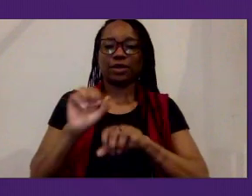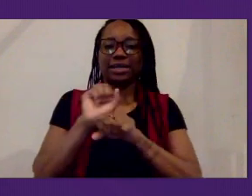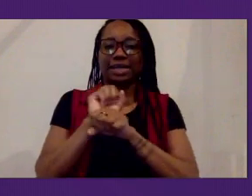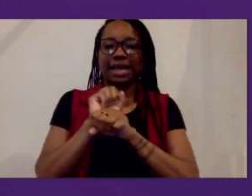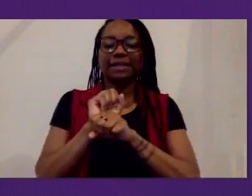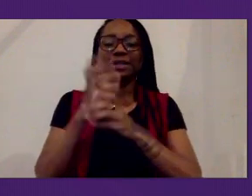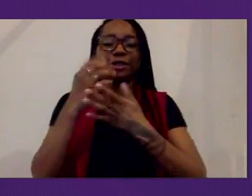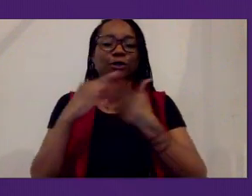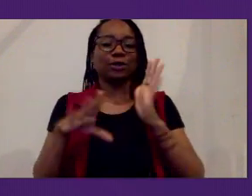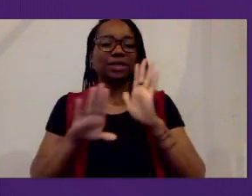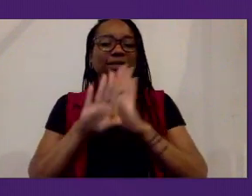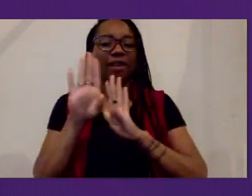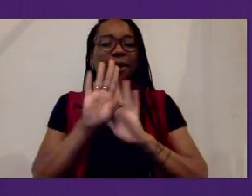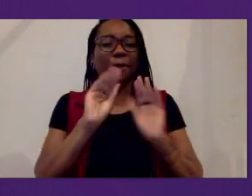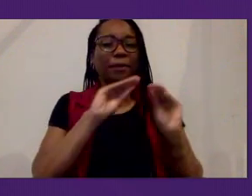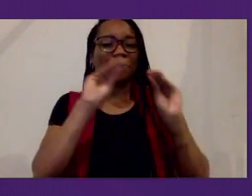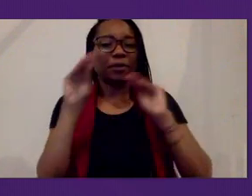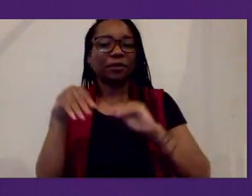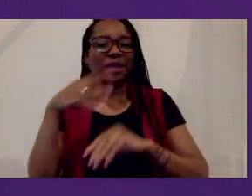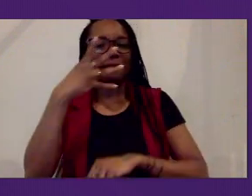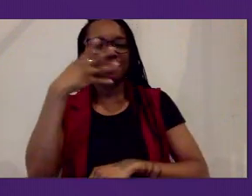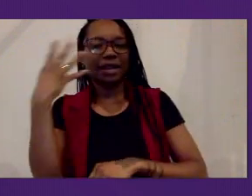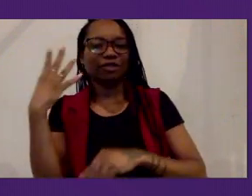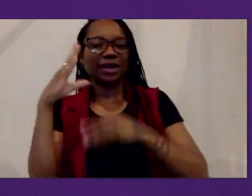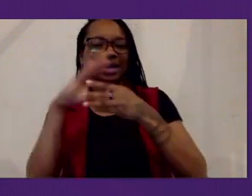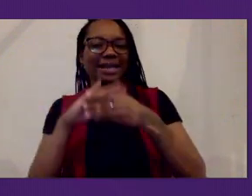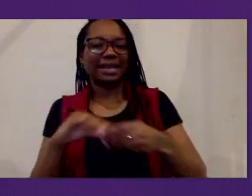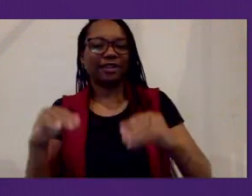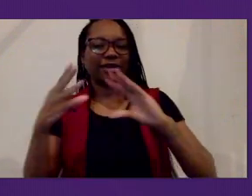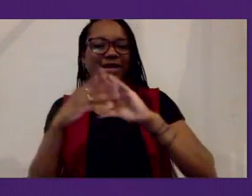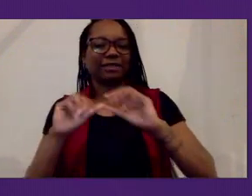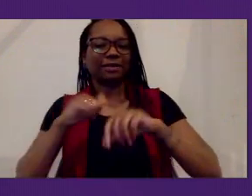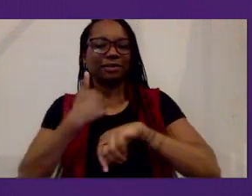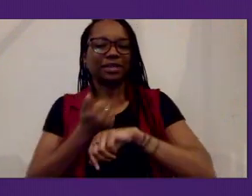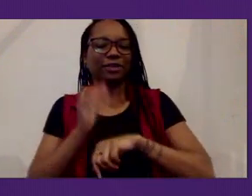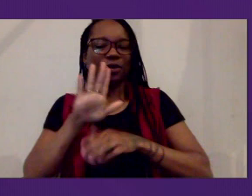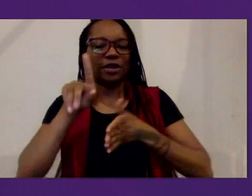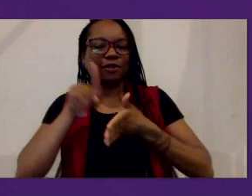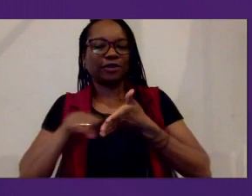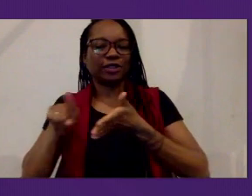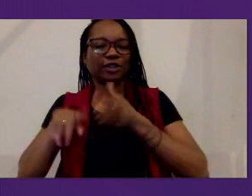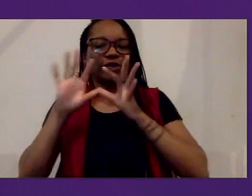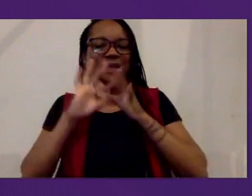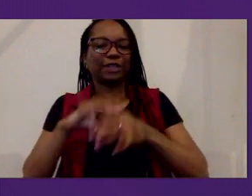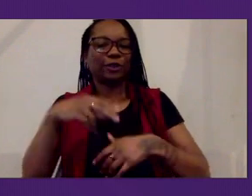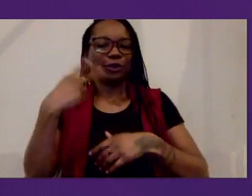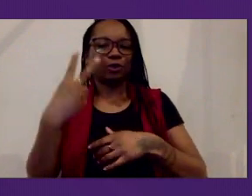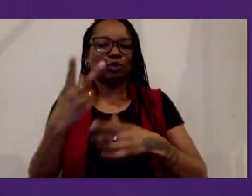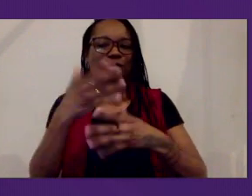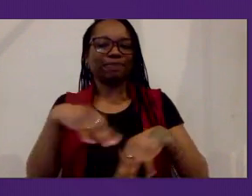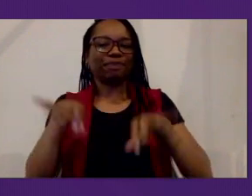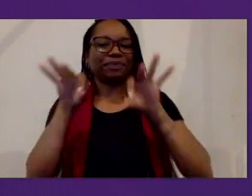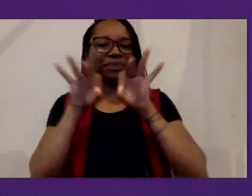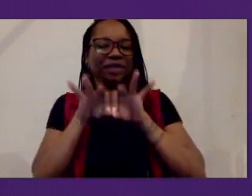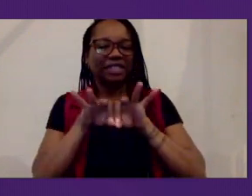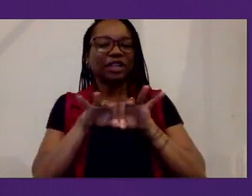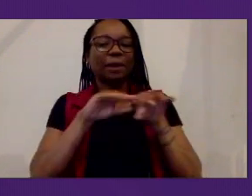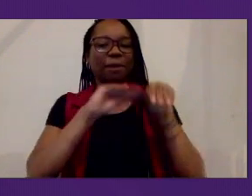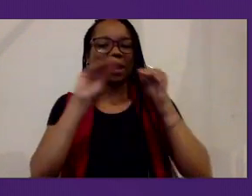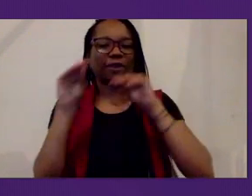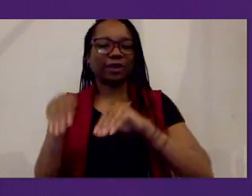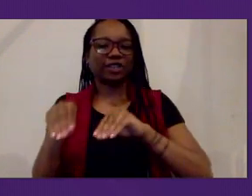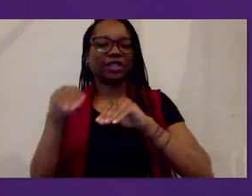based on their research of two major migrations in American history, Westward expansion and the Great